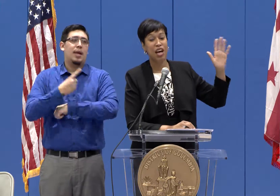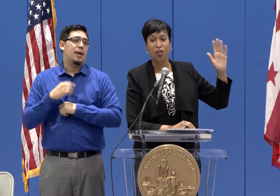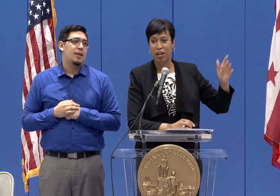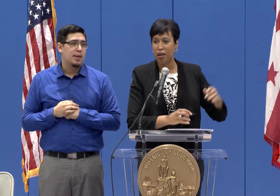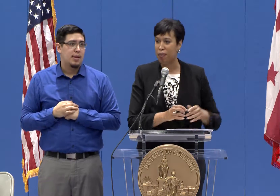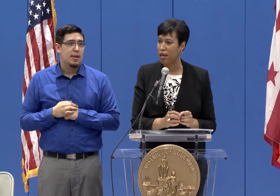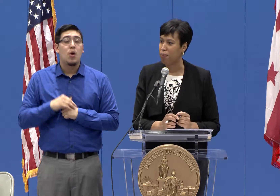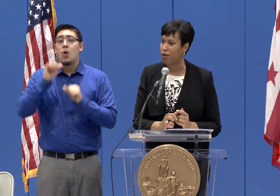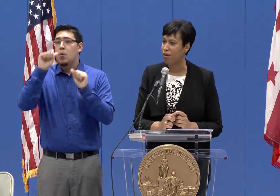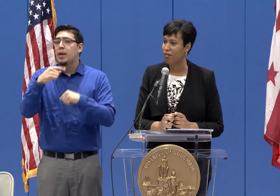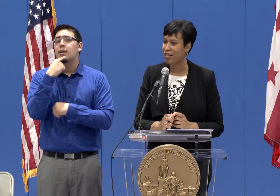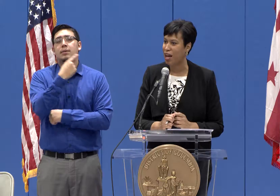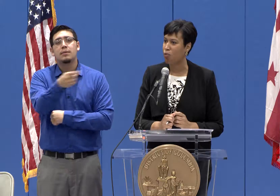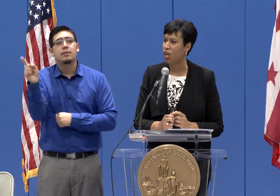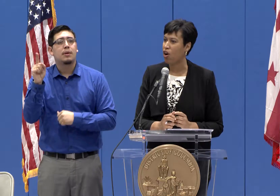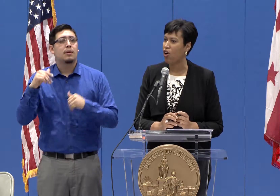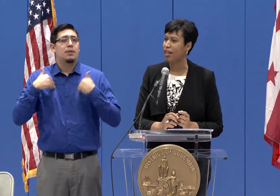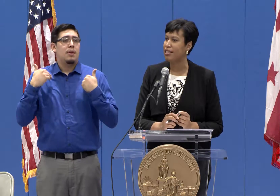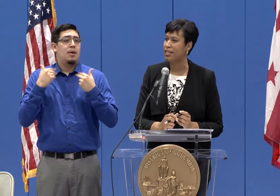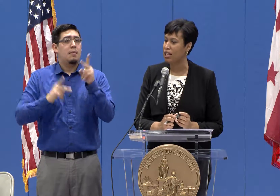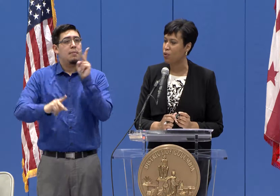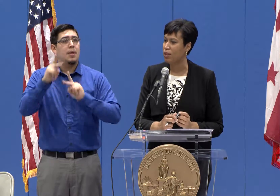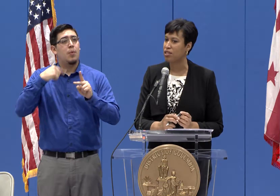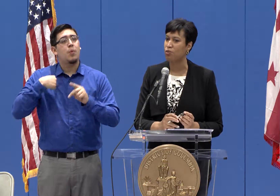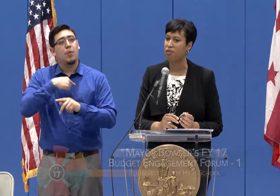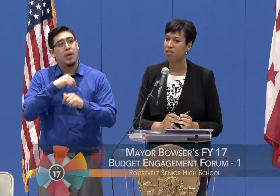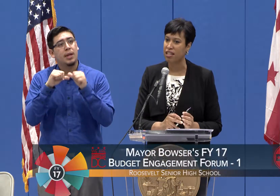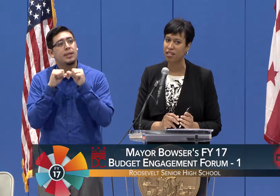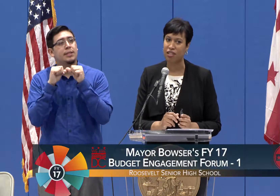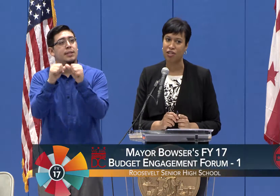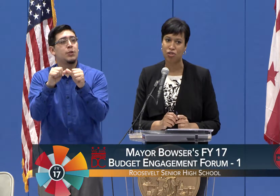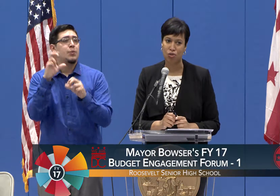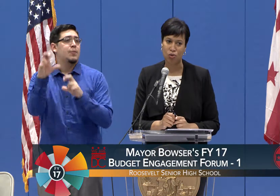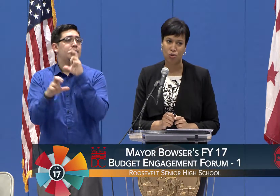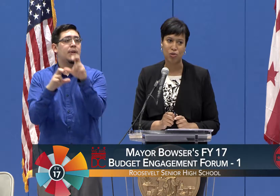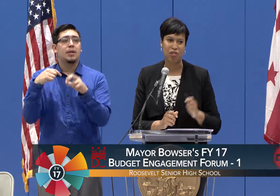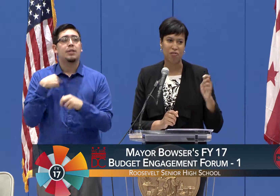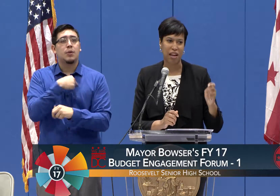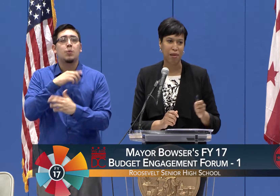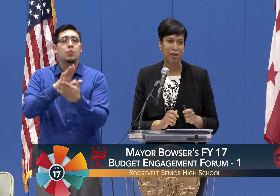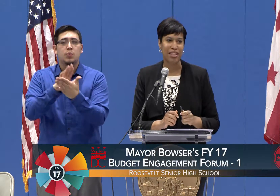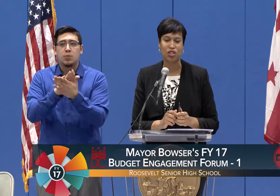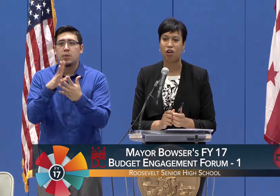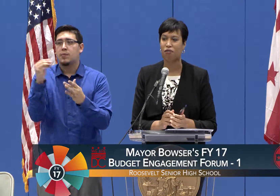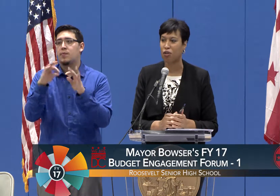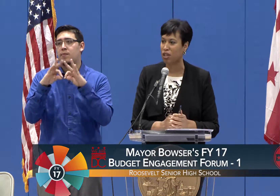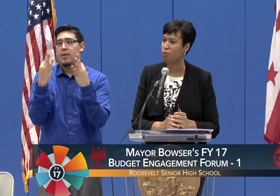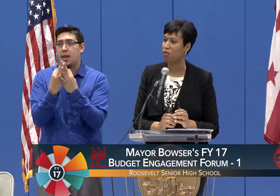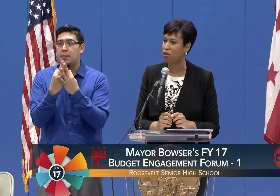WE CAN TELL YOUNG PEOPLE THAT WE ARE CONTINUING TO INVEST IN OUR SCHOOLS AND FAMILIES ARE VOTING WITH THEIR